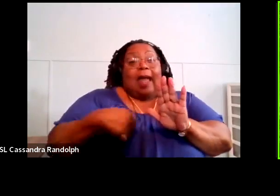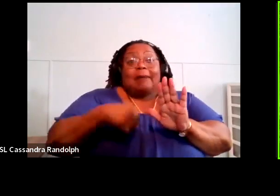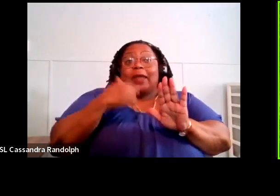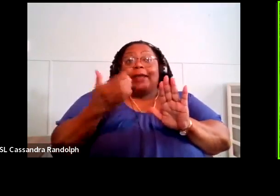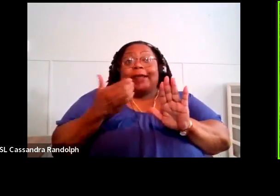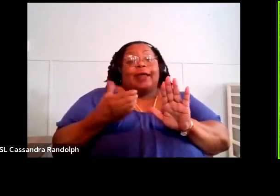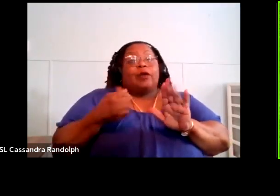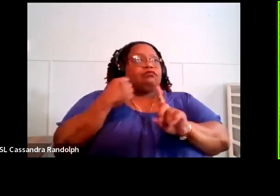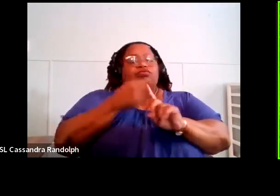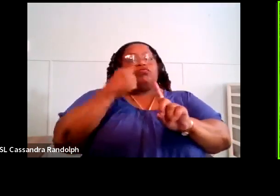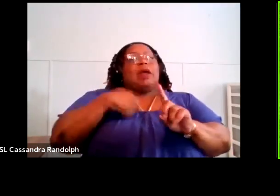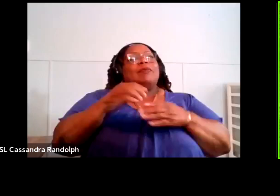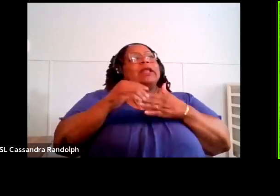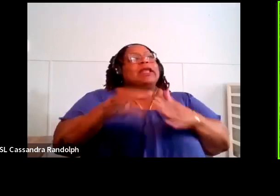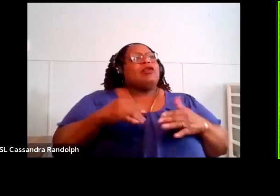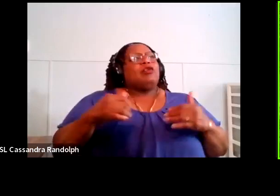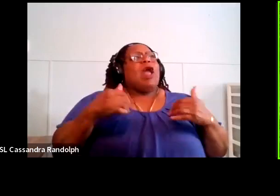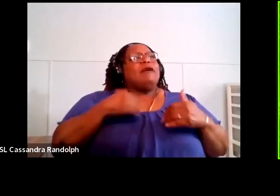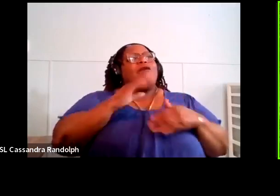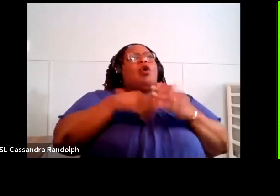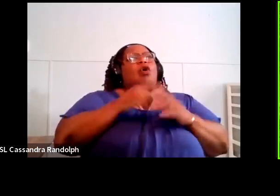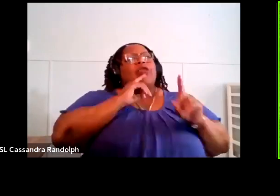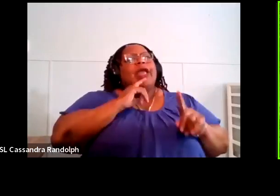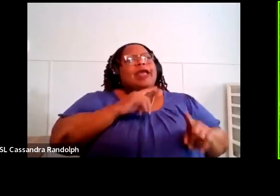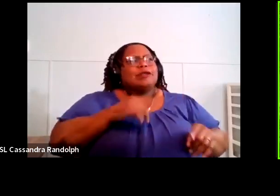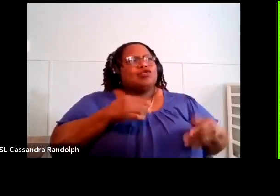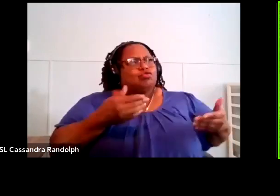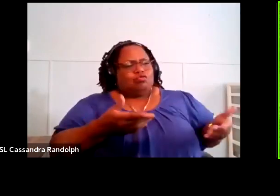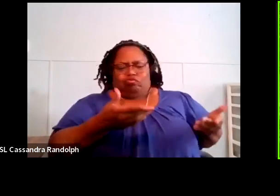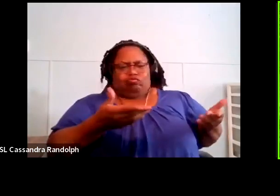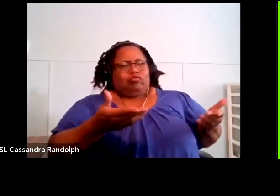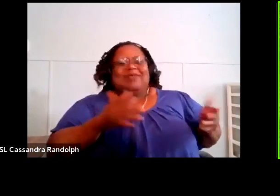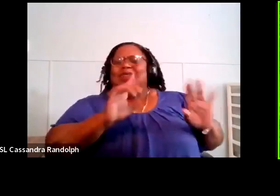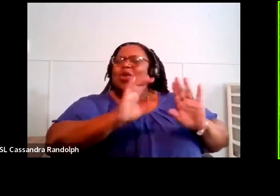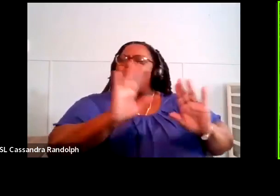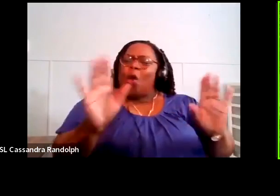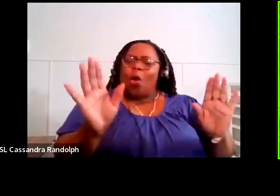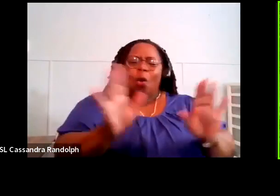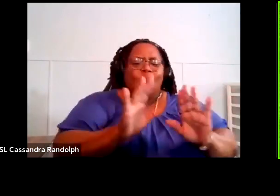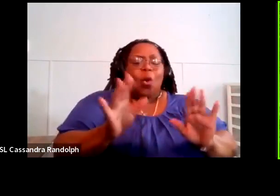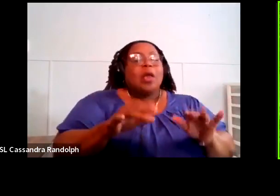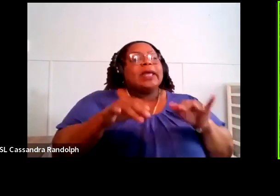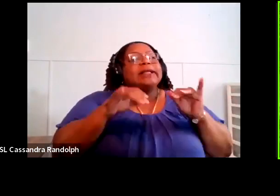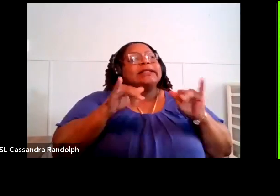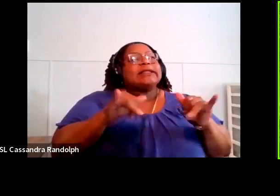another state do what you've seen a leader across the aisle do I want to learn and improve and in order for me to not be